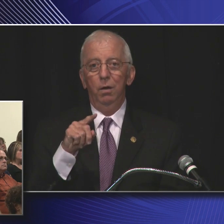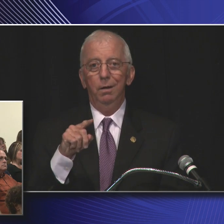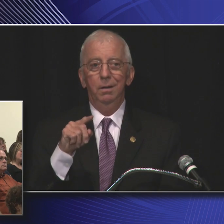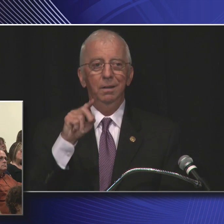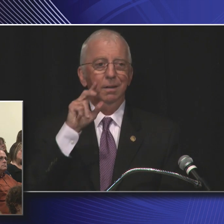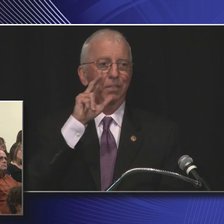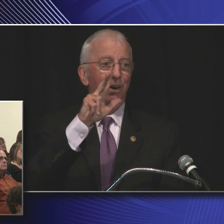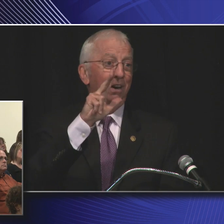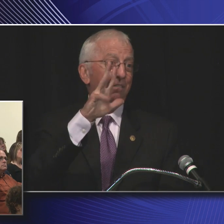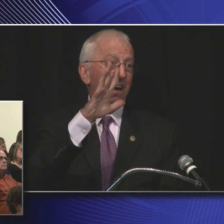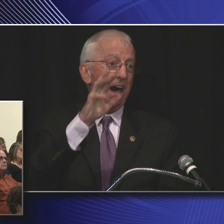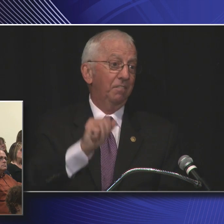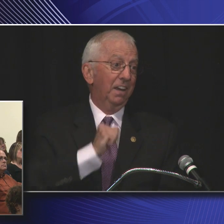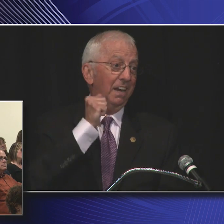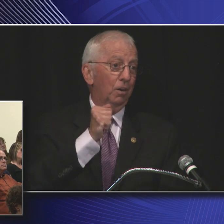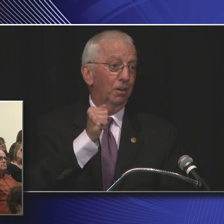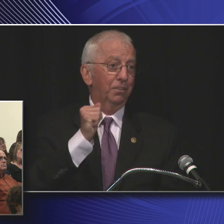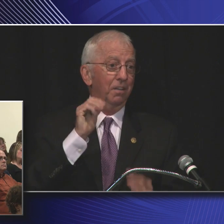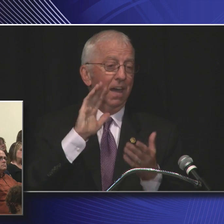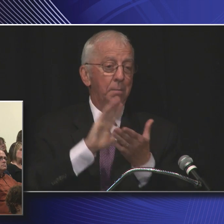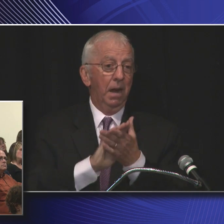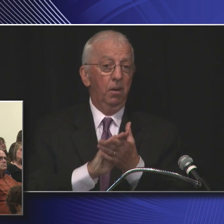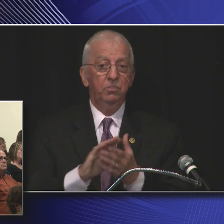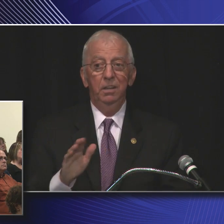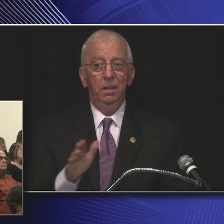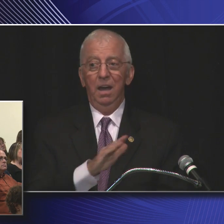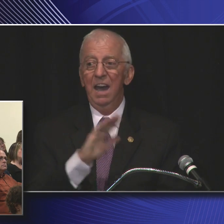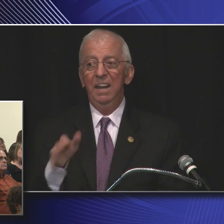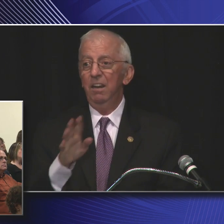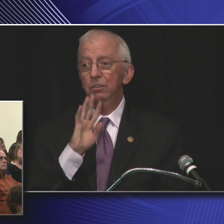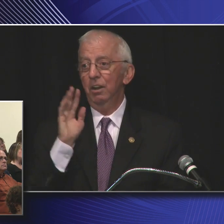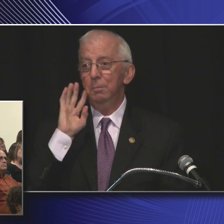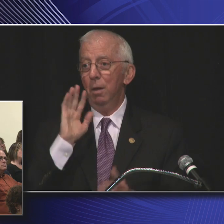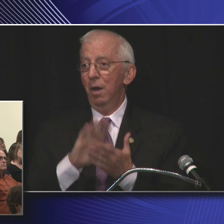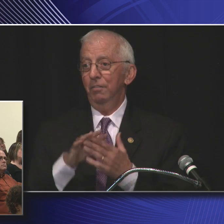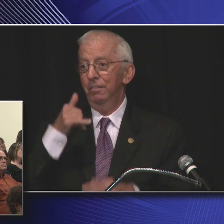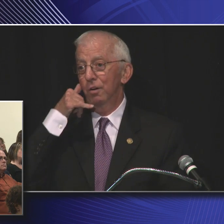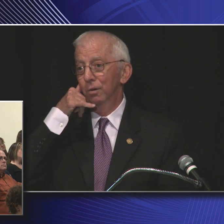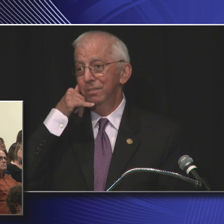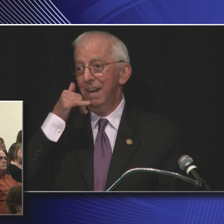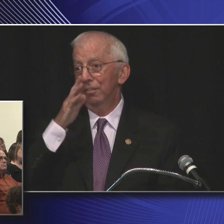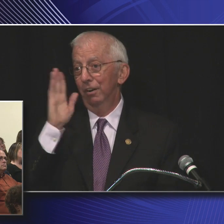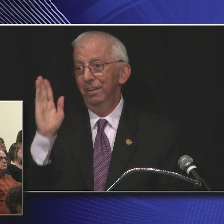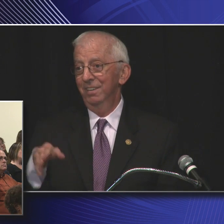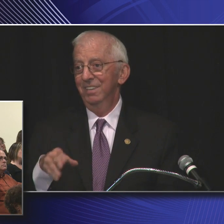for 35 years of that marriage I never talked to my wife on the phone, never,